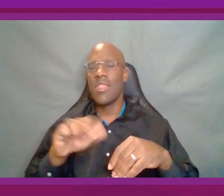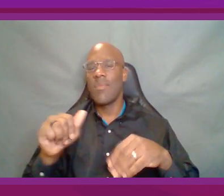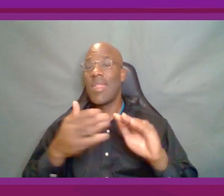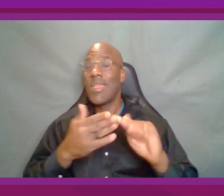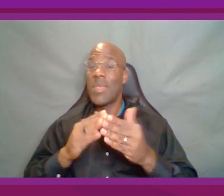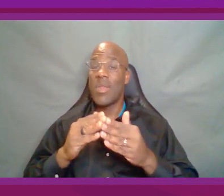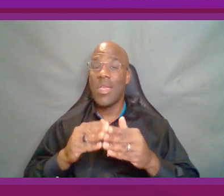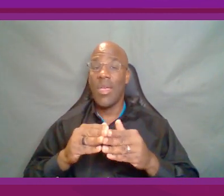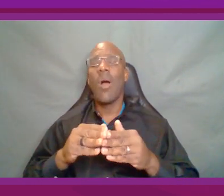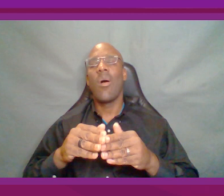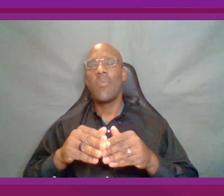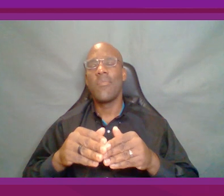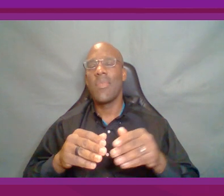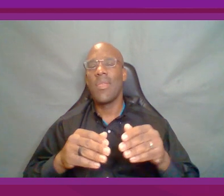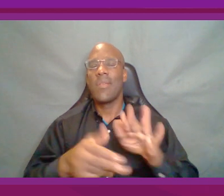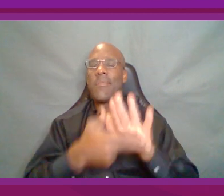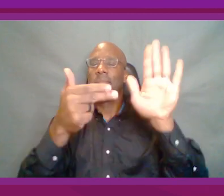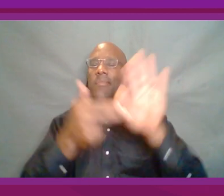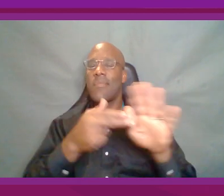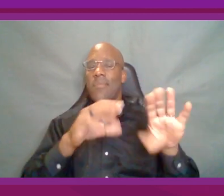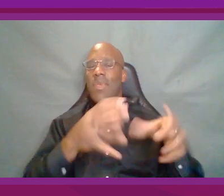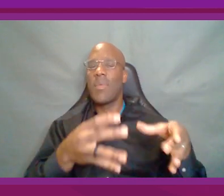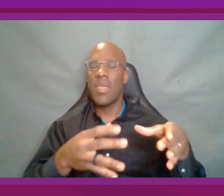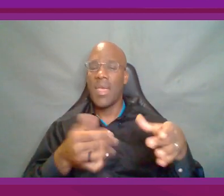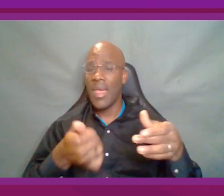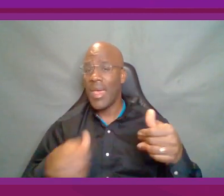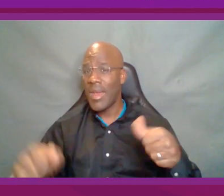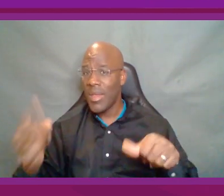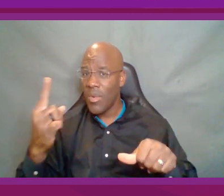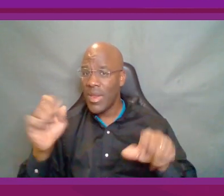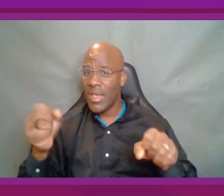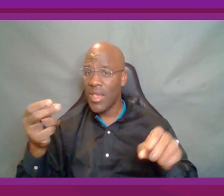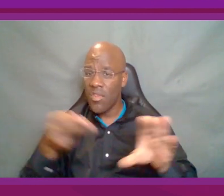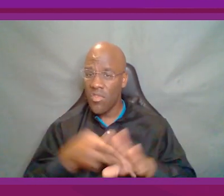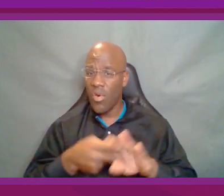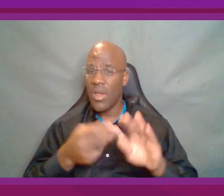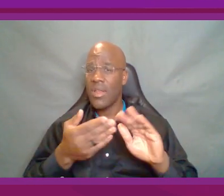disability community, it's one marginalized community that anyone can join at any time,